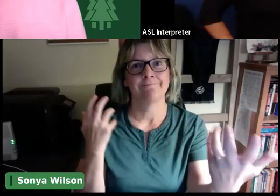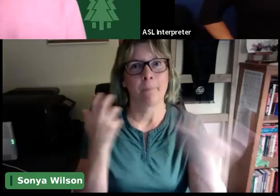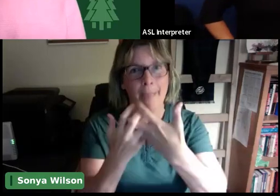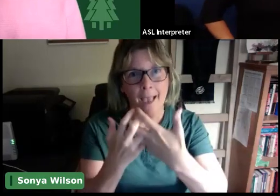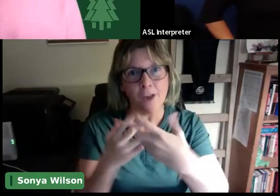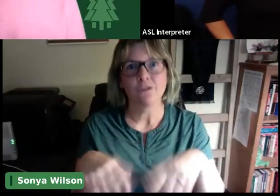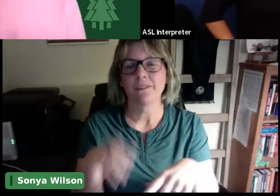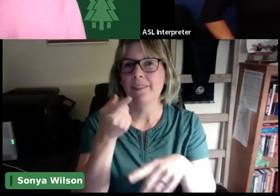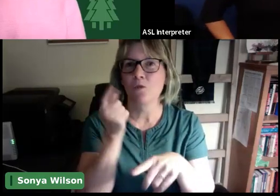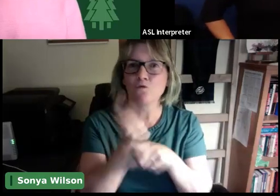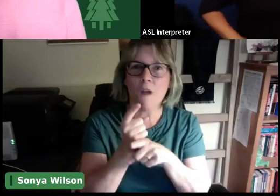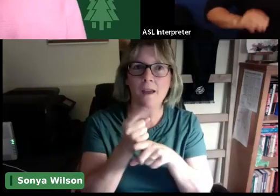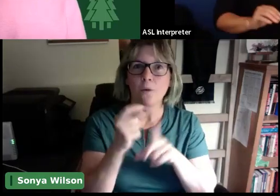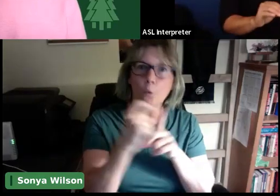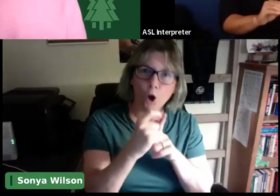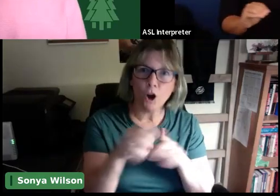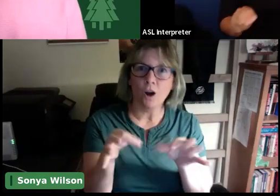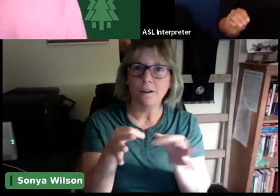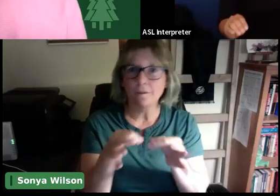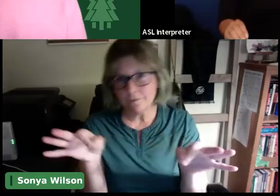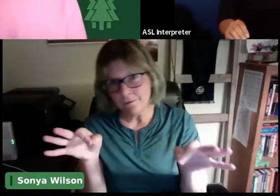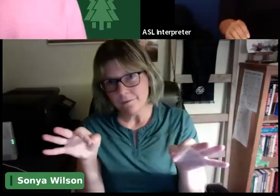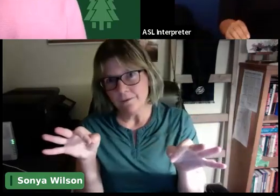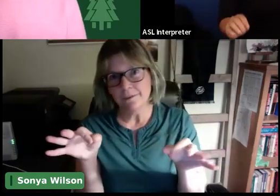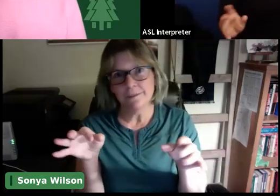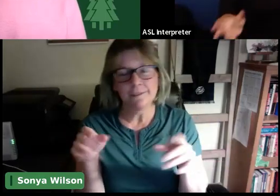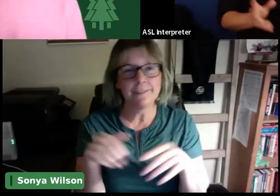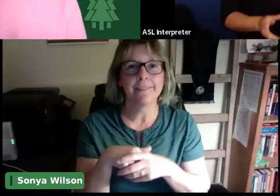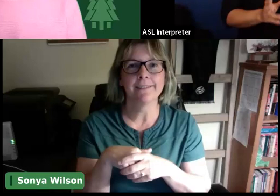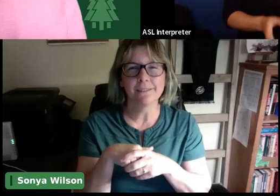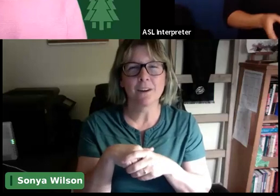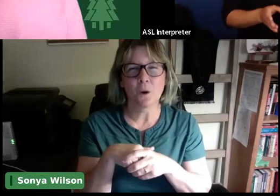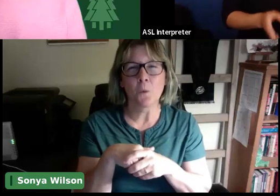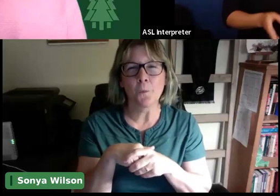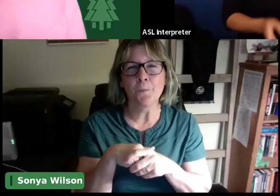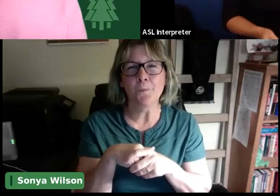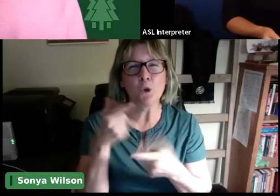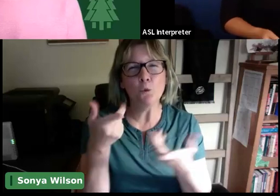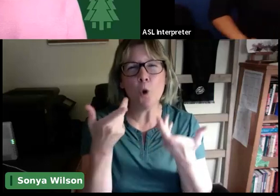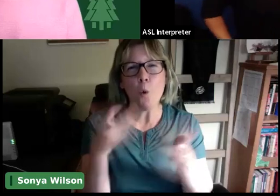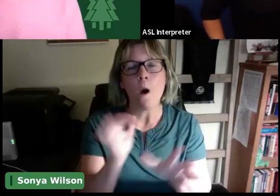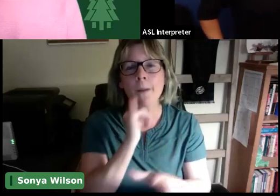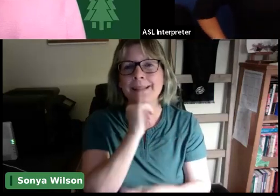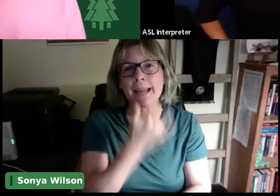To make sure that information that's being portrayed on the captions actually matches what is being said.